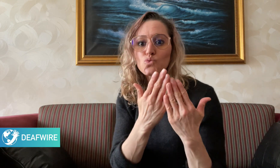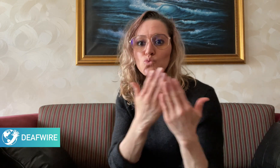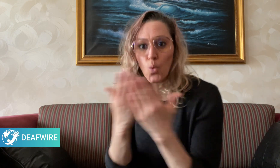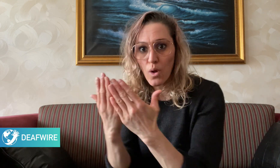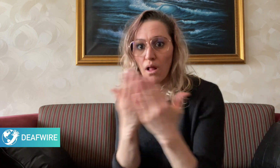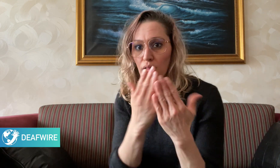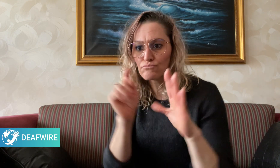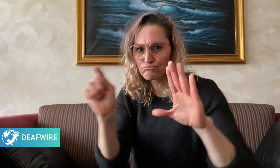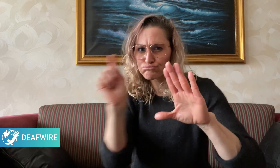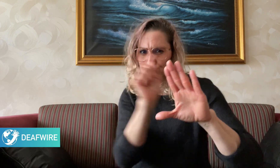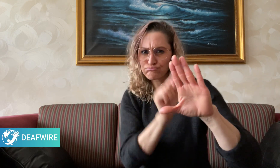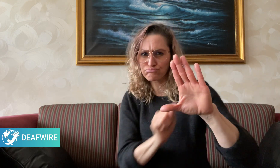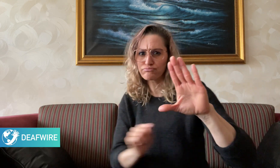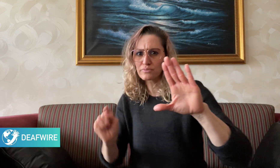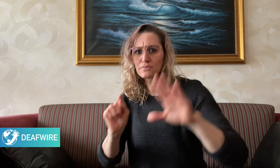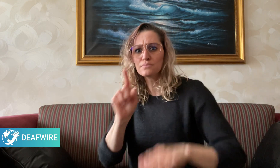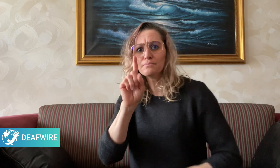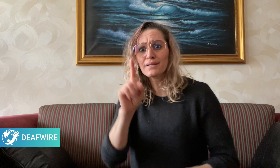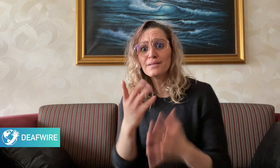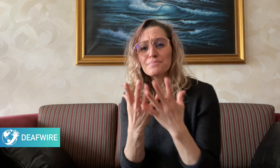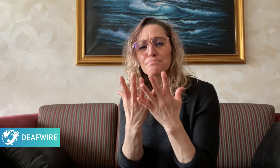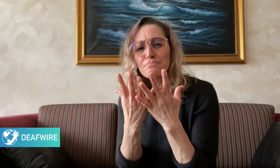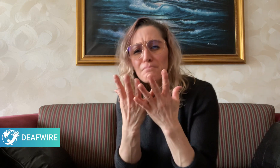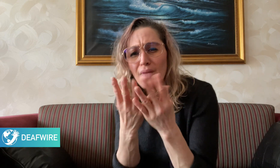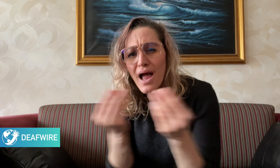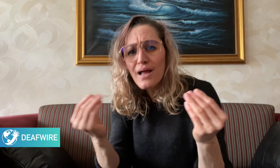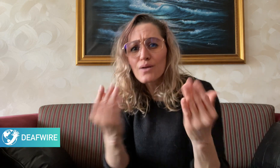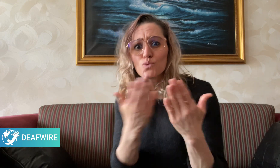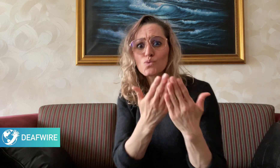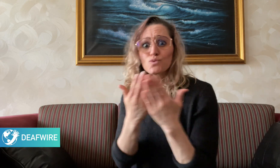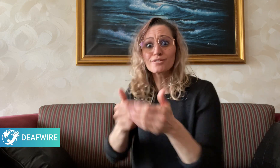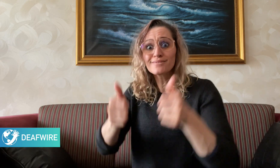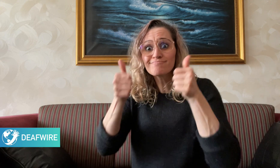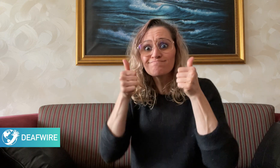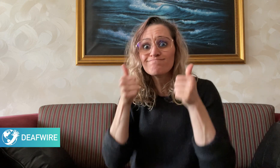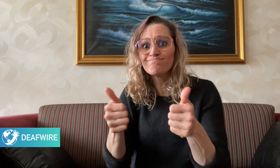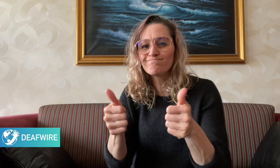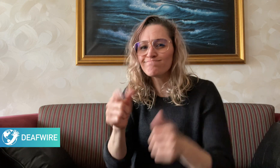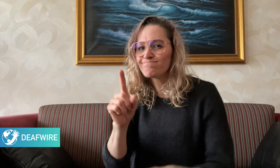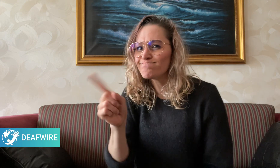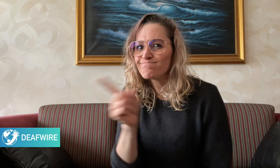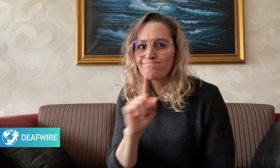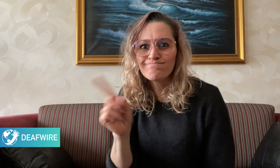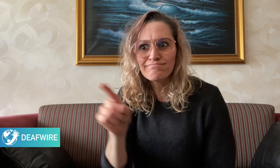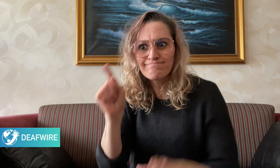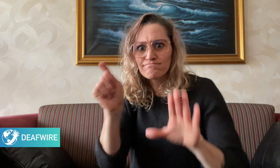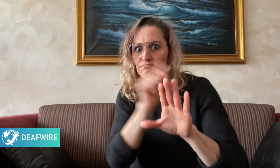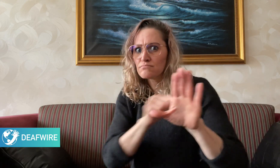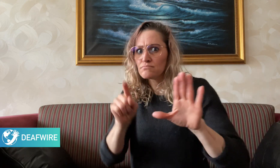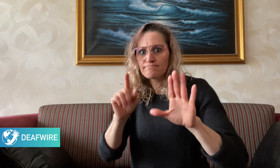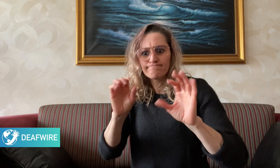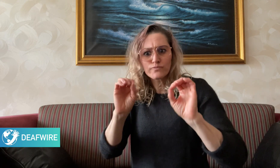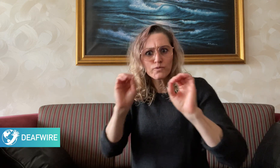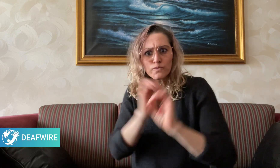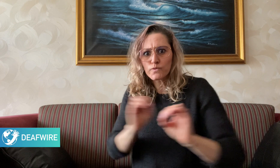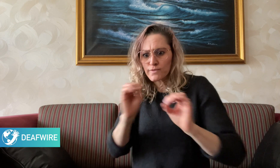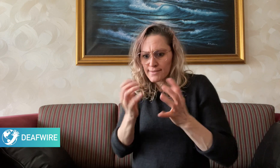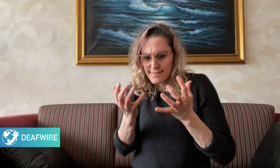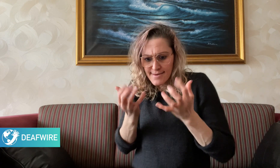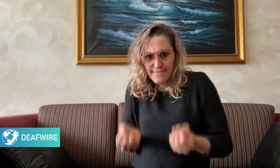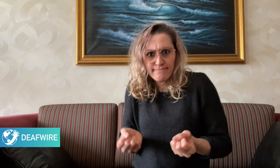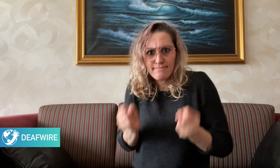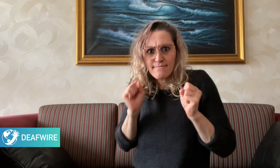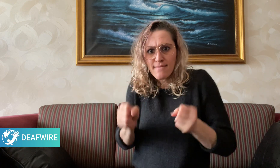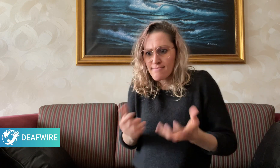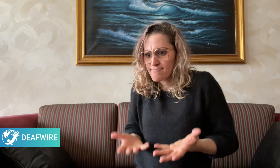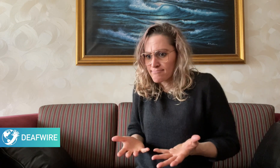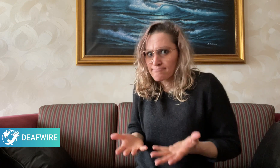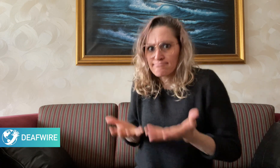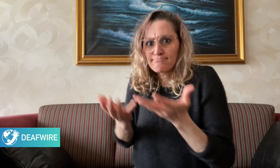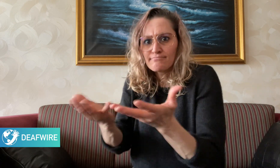in the country but many are not equipped to provide